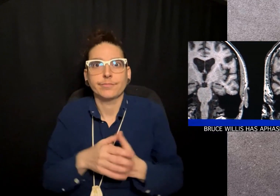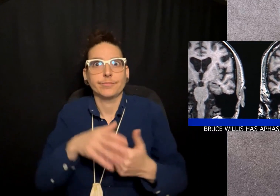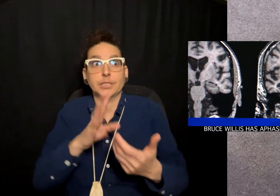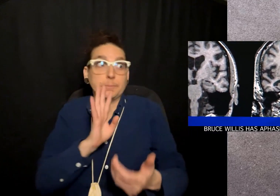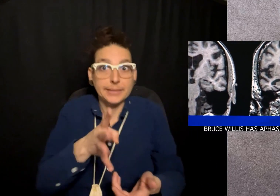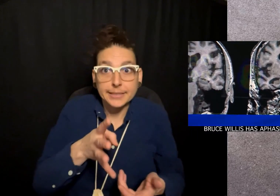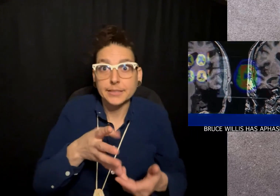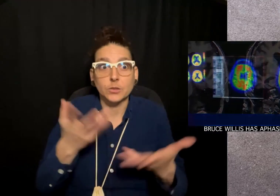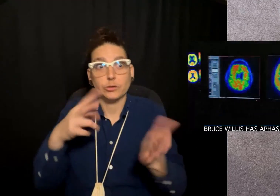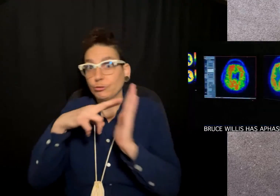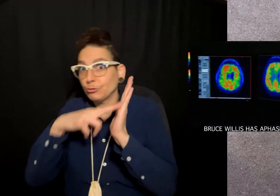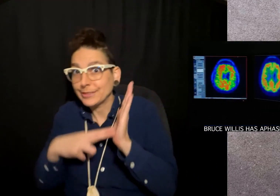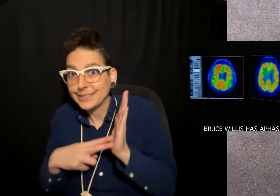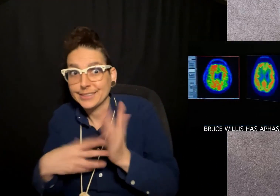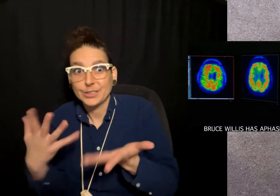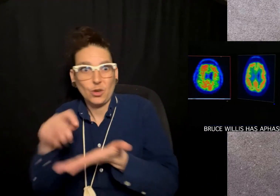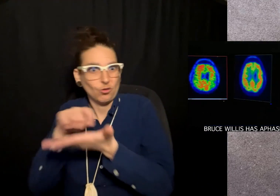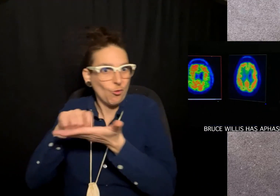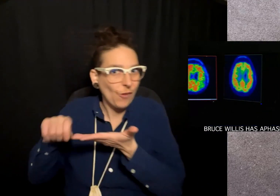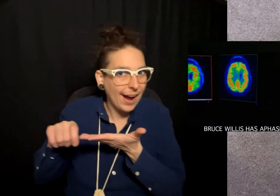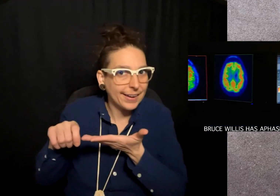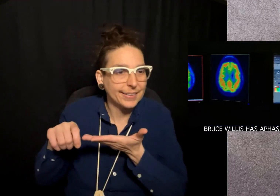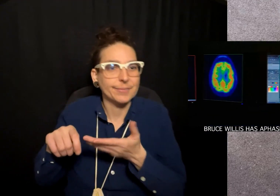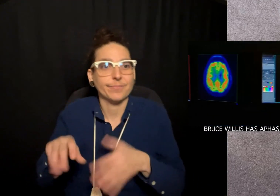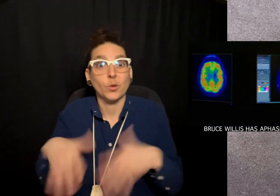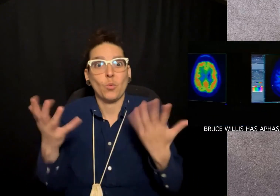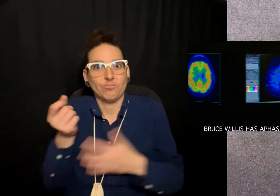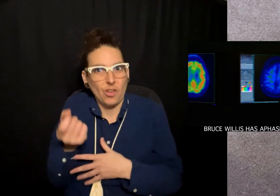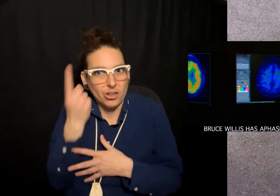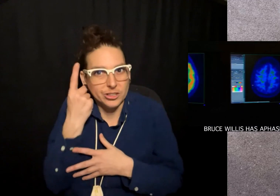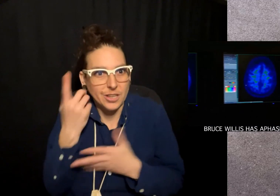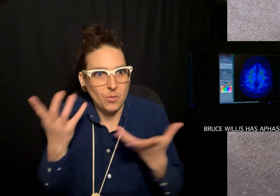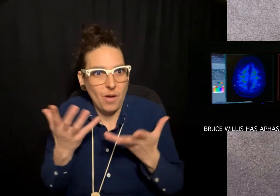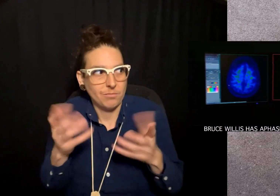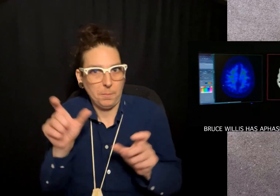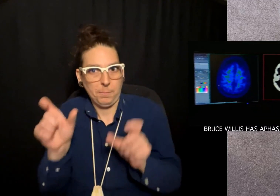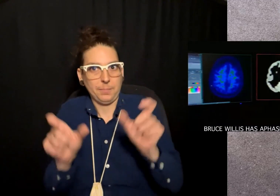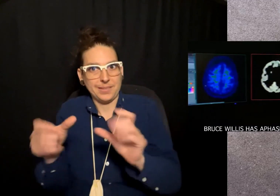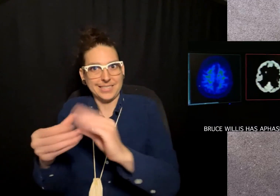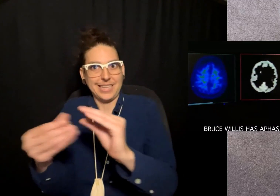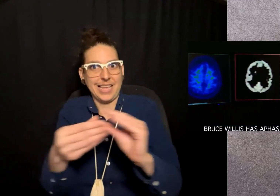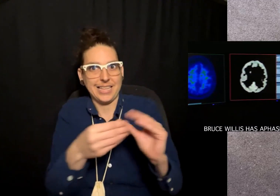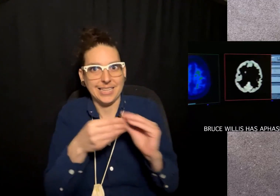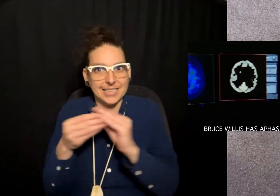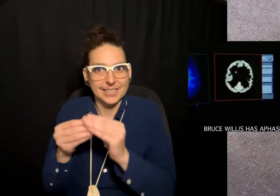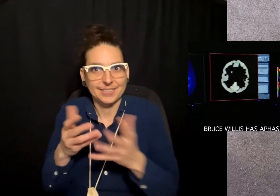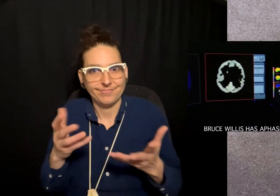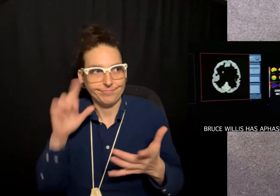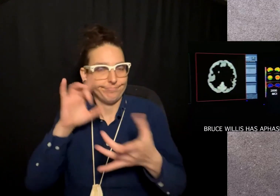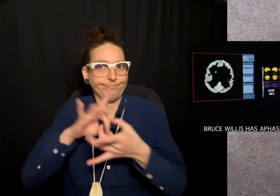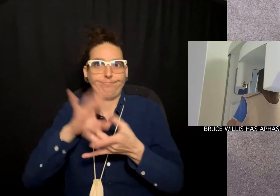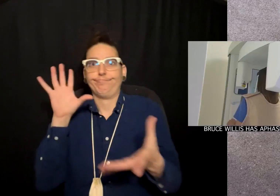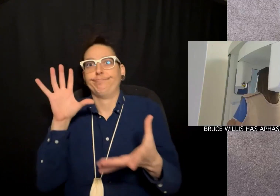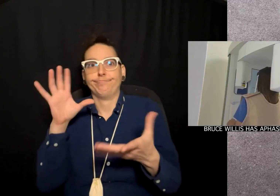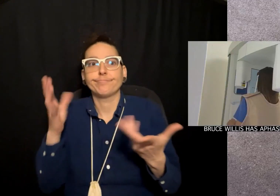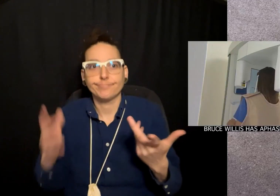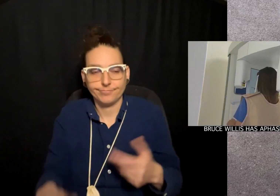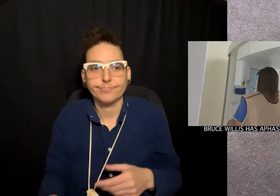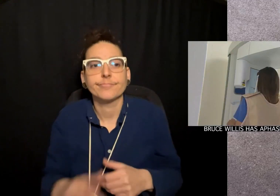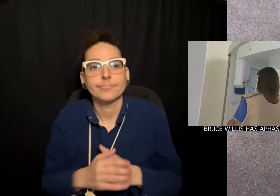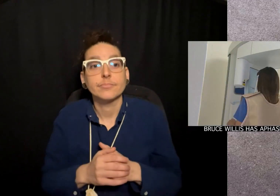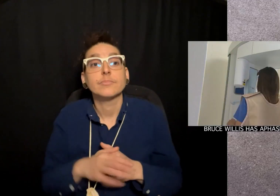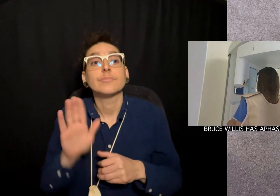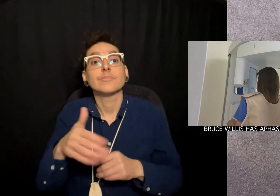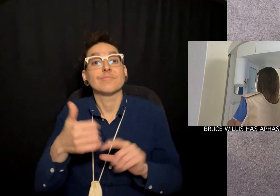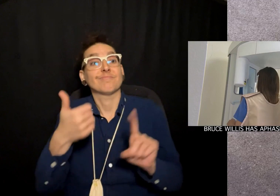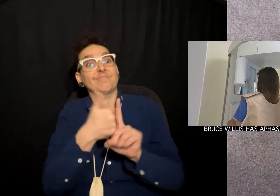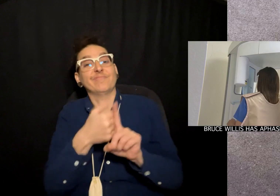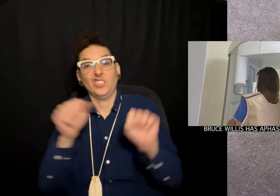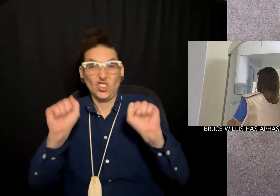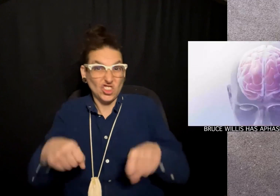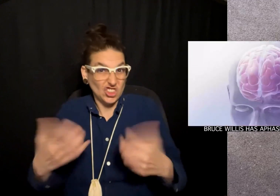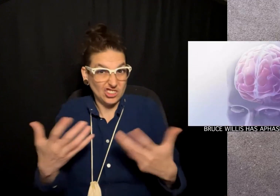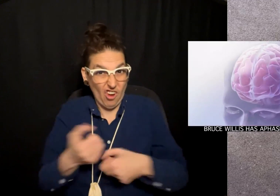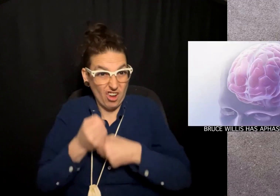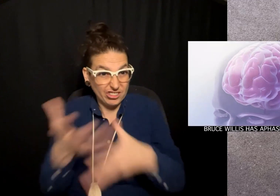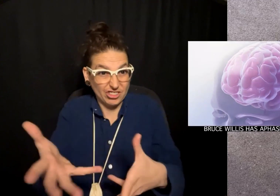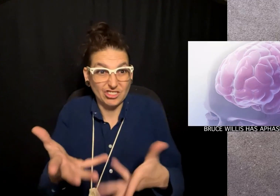speak read right or understand what people are saying